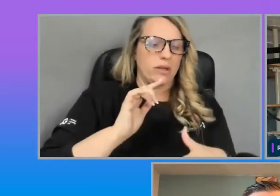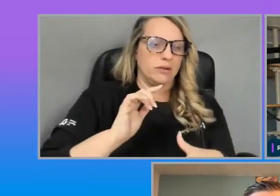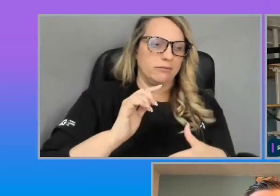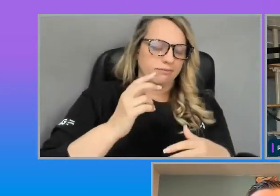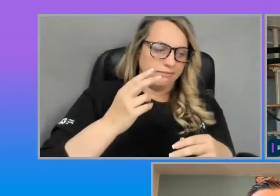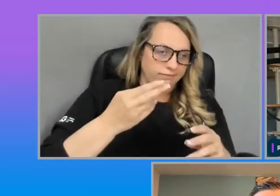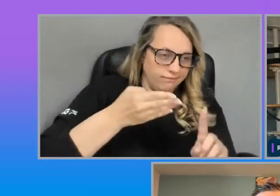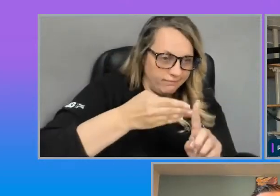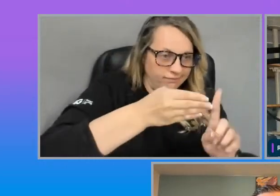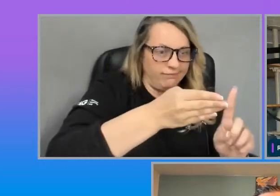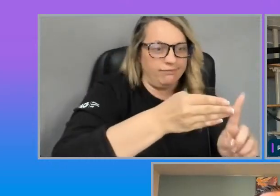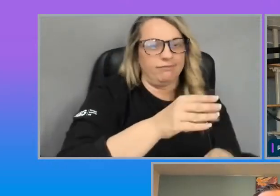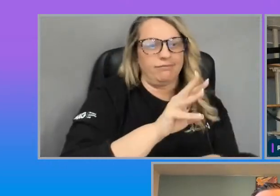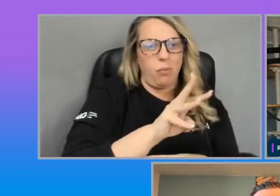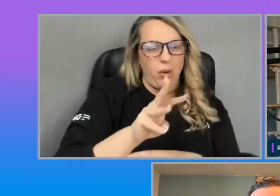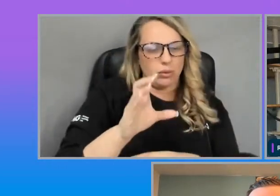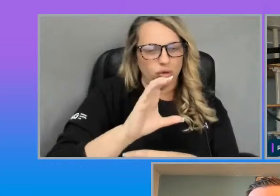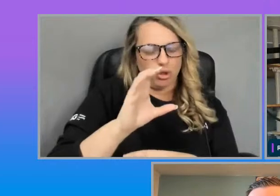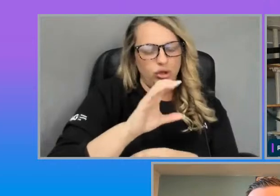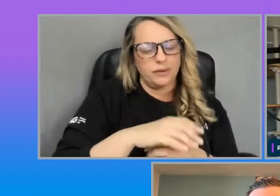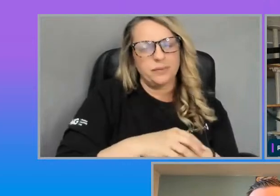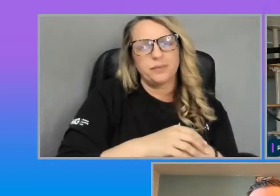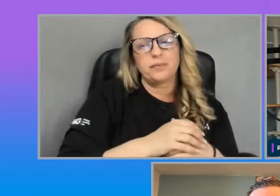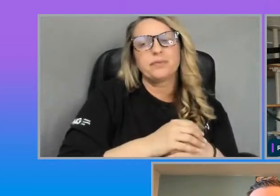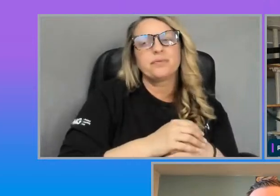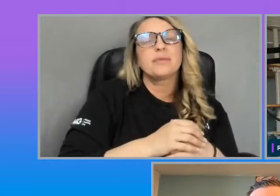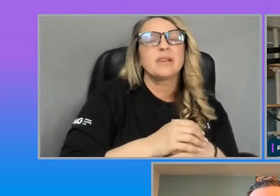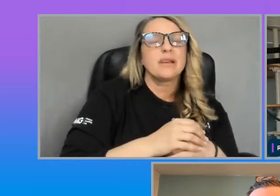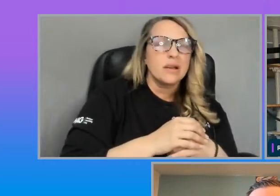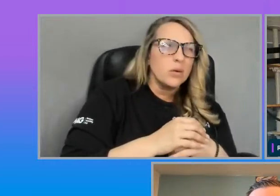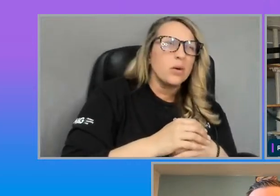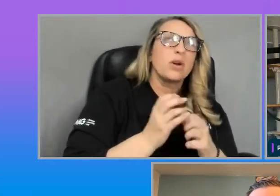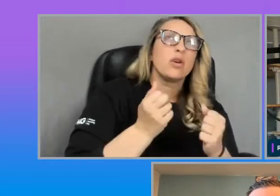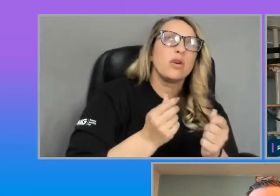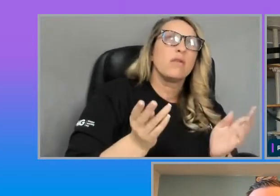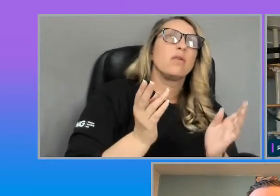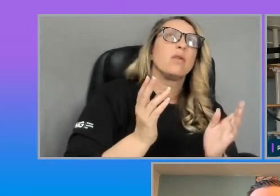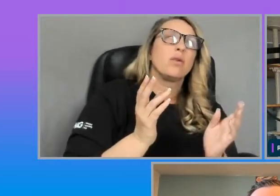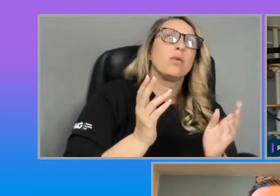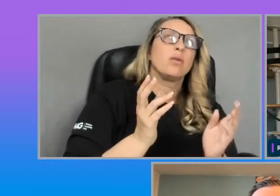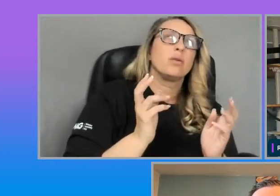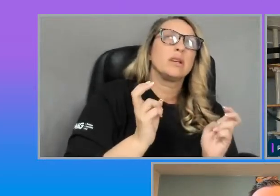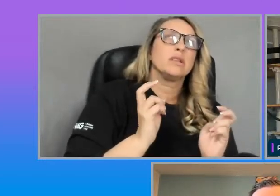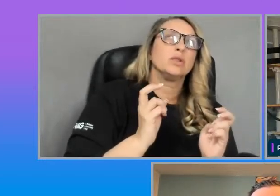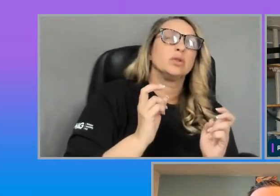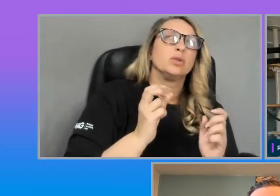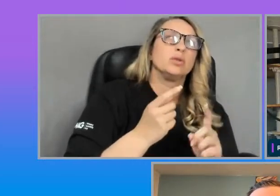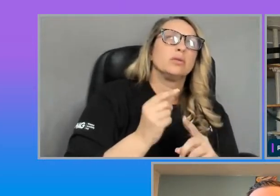I mean, really for there's a couple of open issues on the